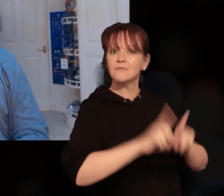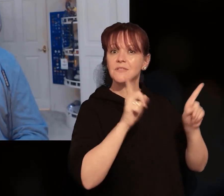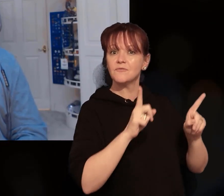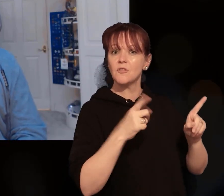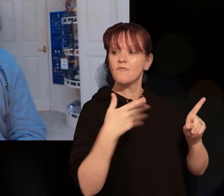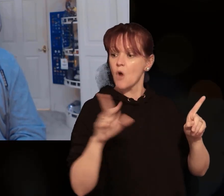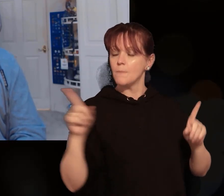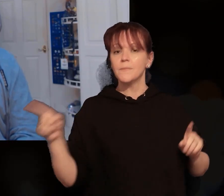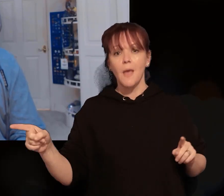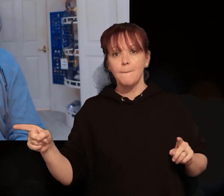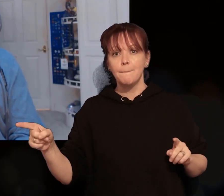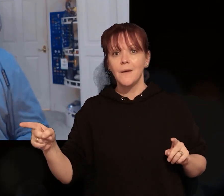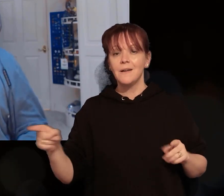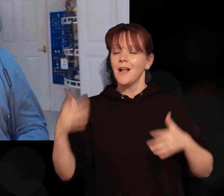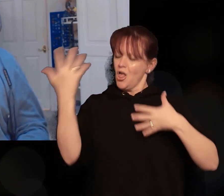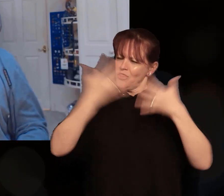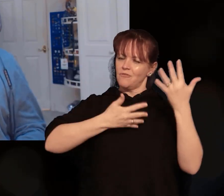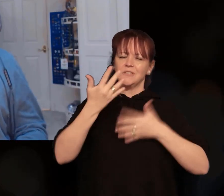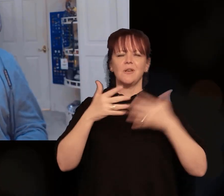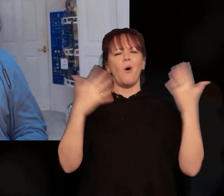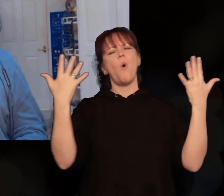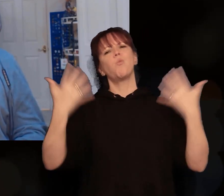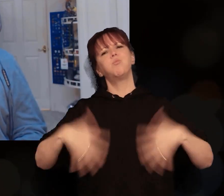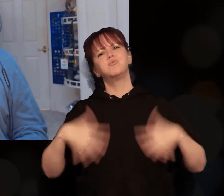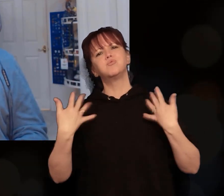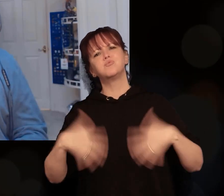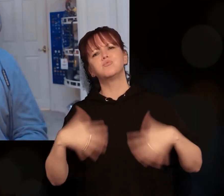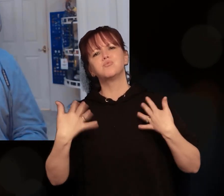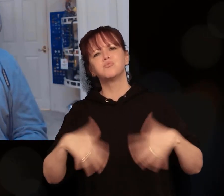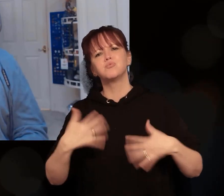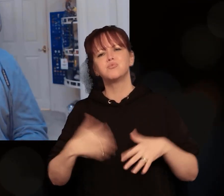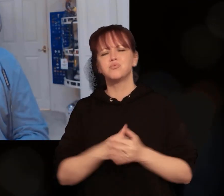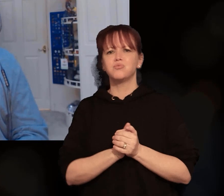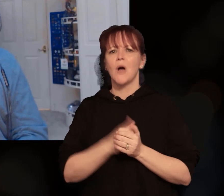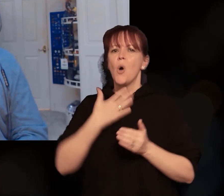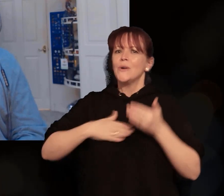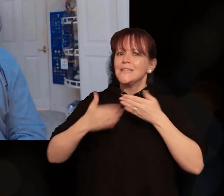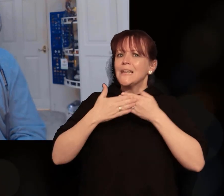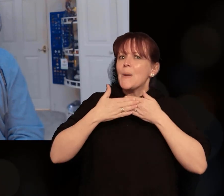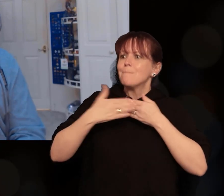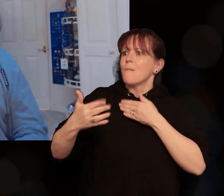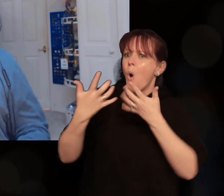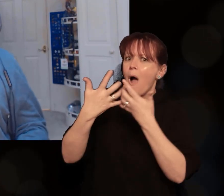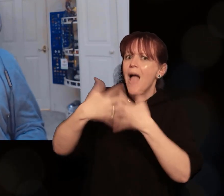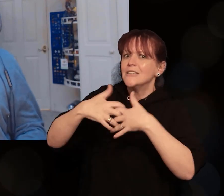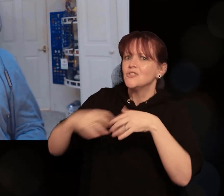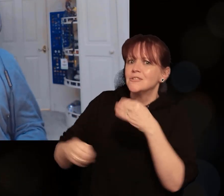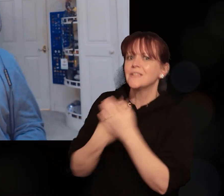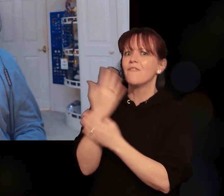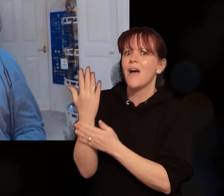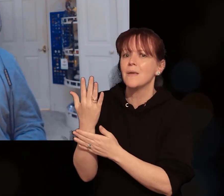Accessibility in engines is such a sorely needed thing, and what Kyiv achieve in that regard,